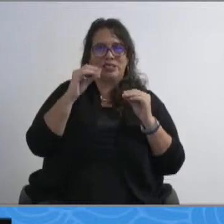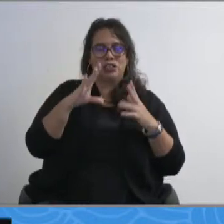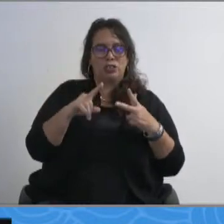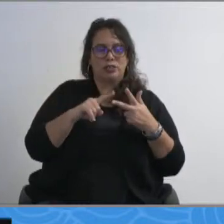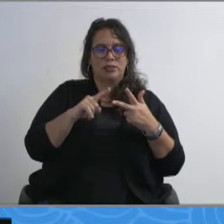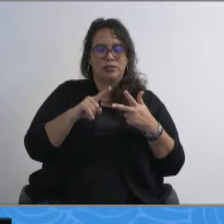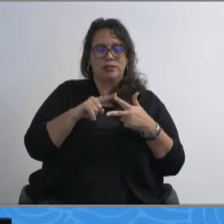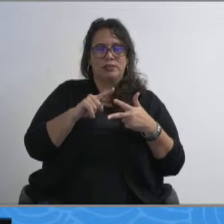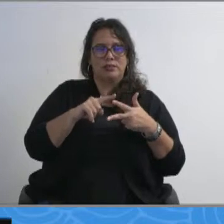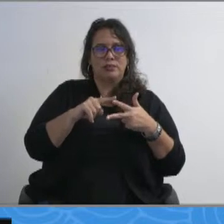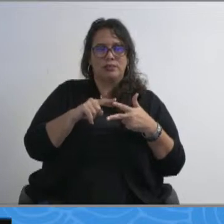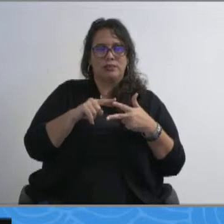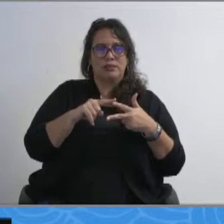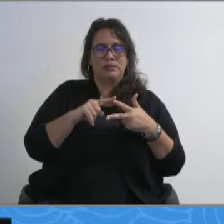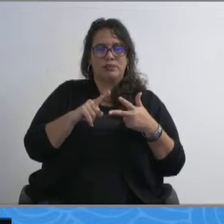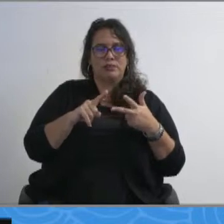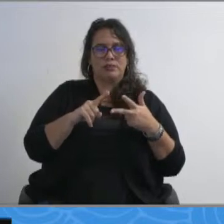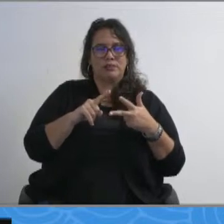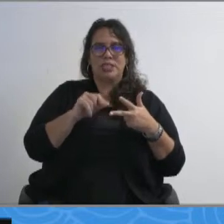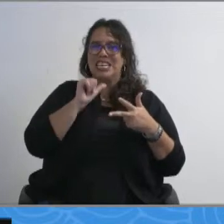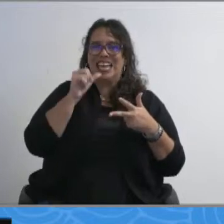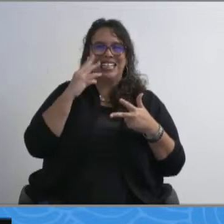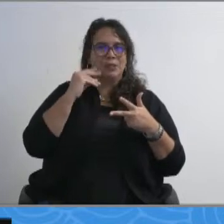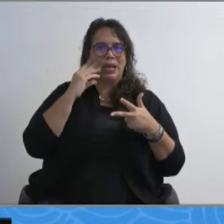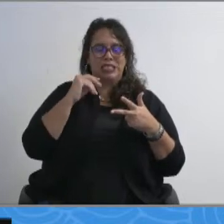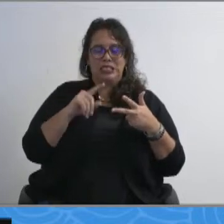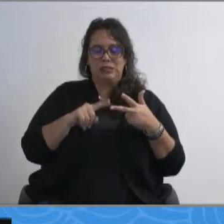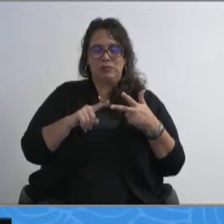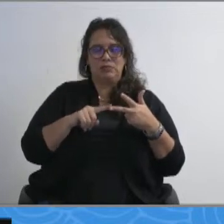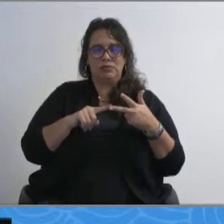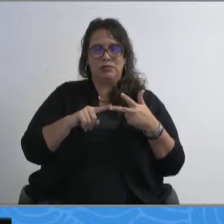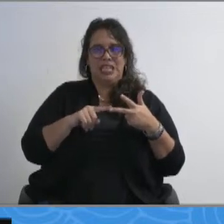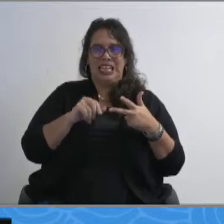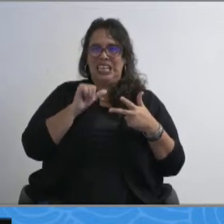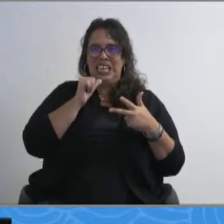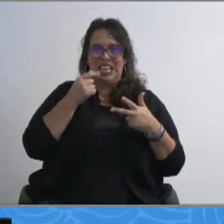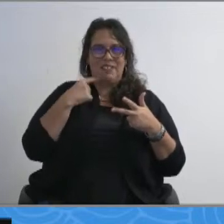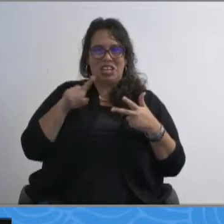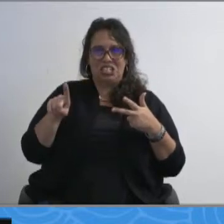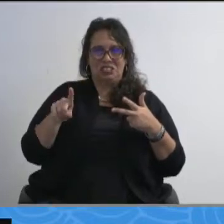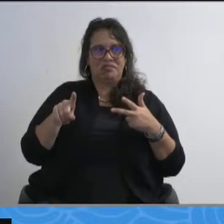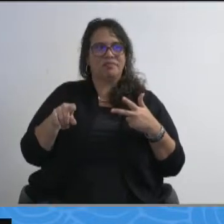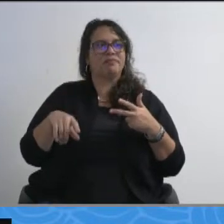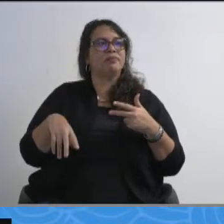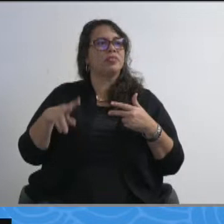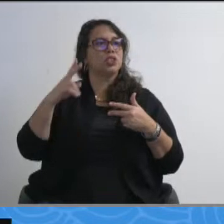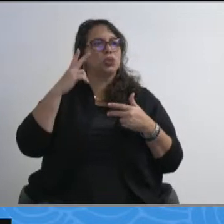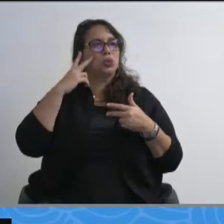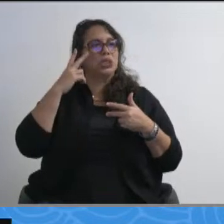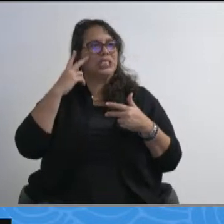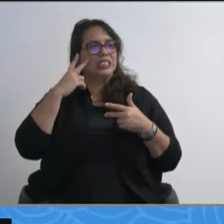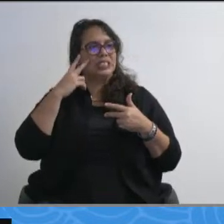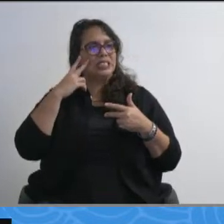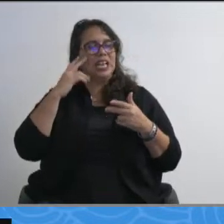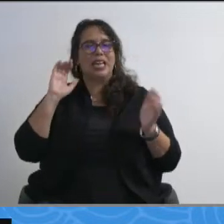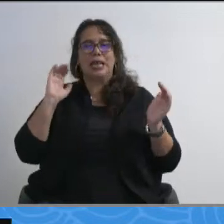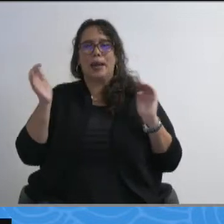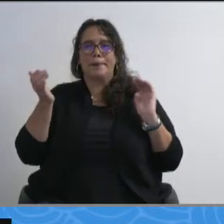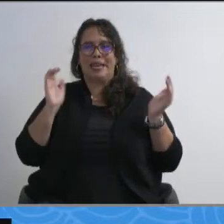The out of field, as you can see, inexperienced, and ineffective are here. And these are the two different comparisons we're making.